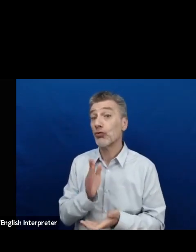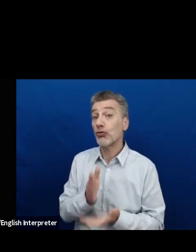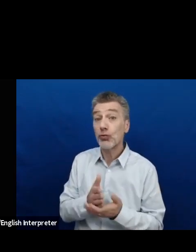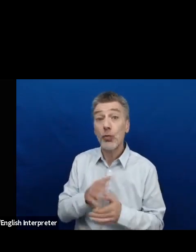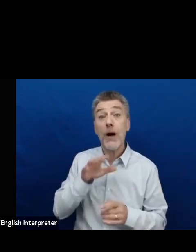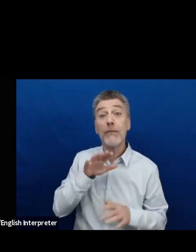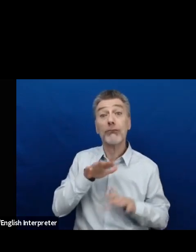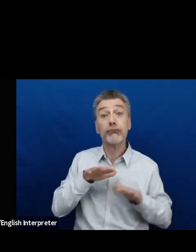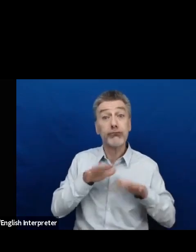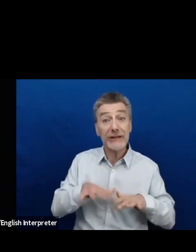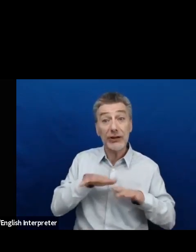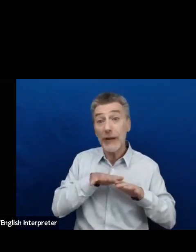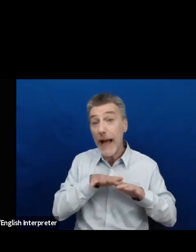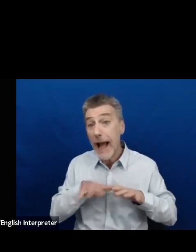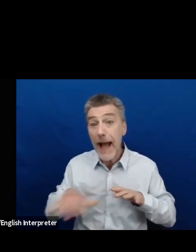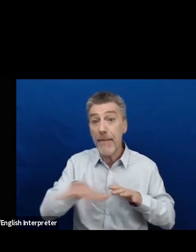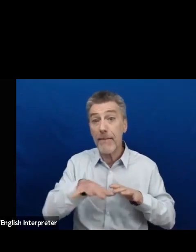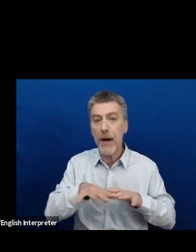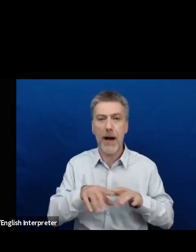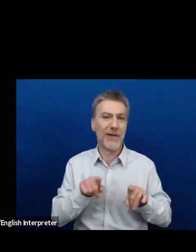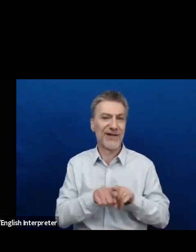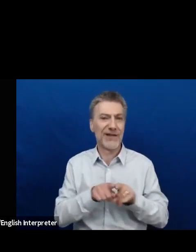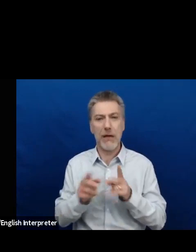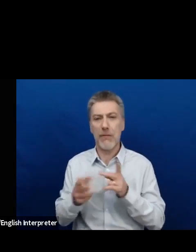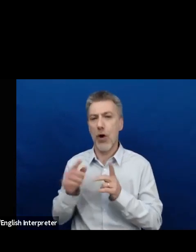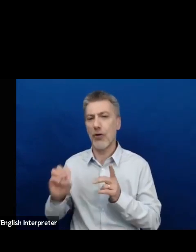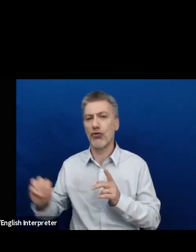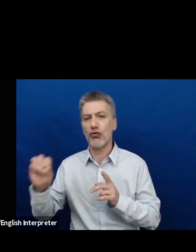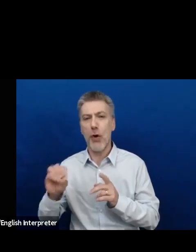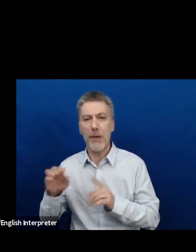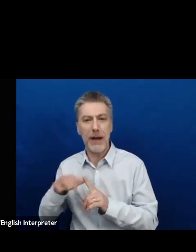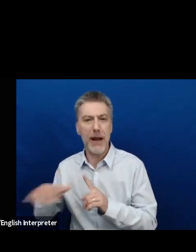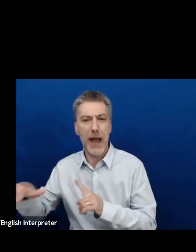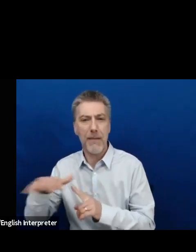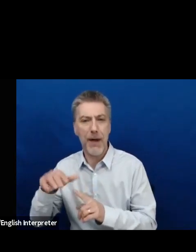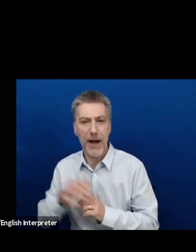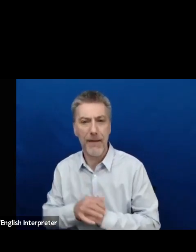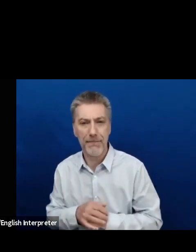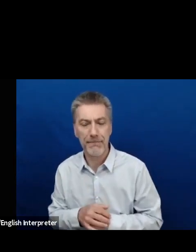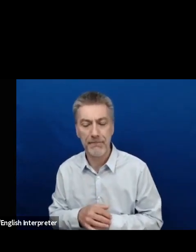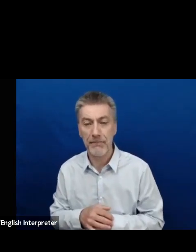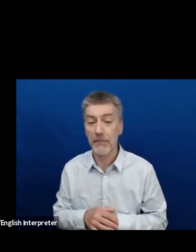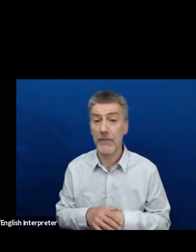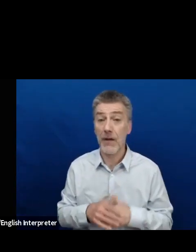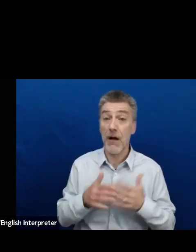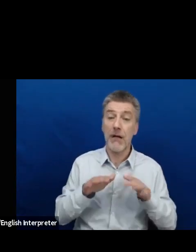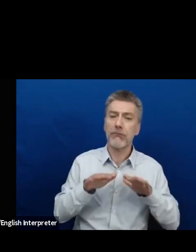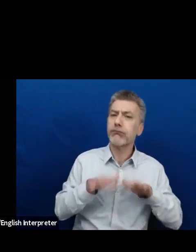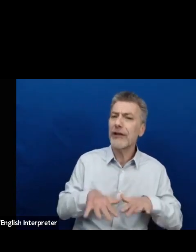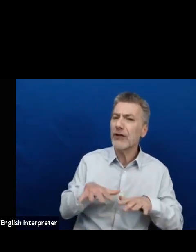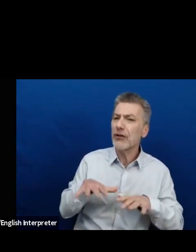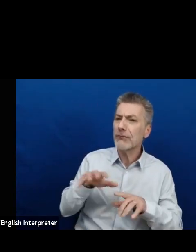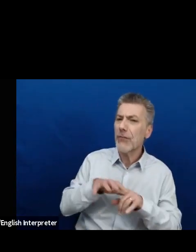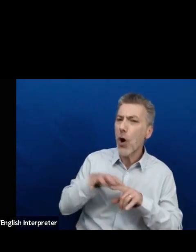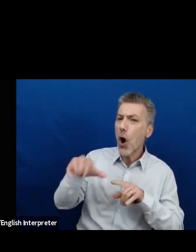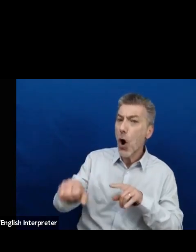elsewhere whilst the extraction was locally. The global patterns of inequality which continue to